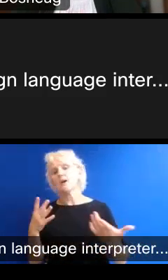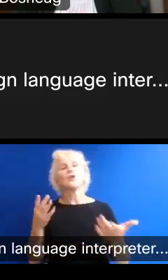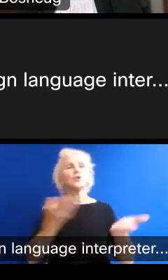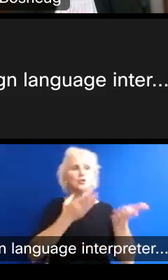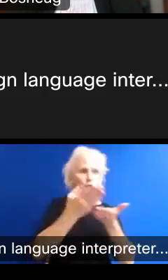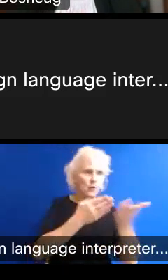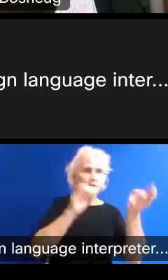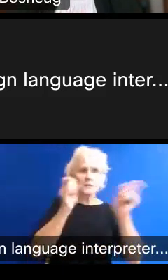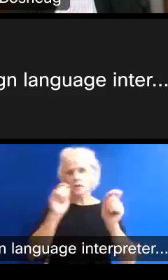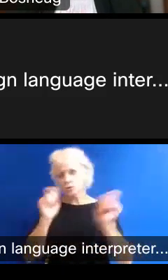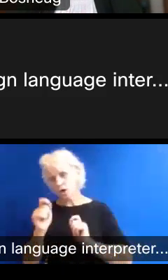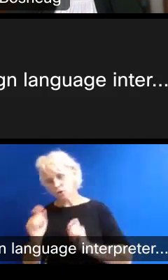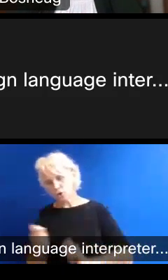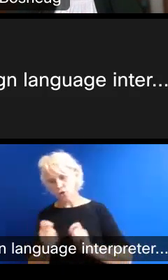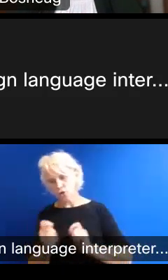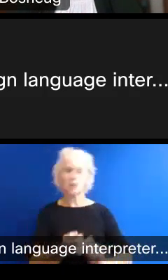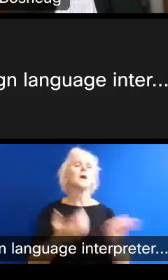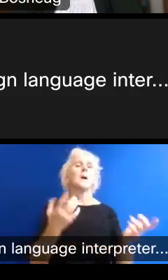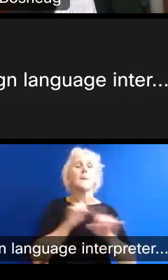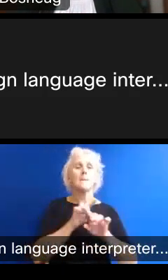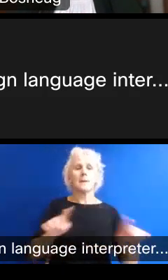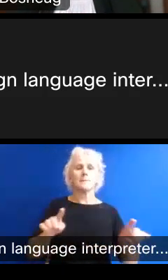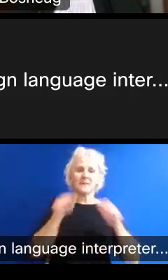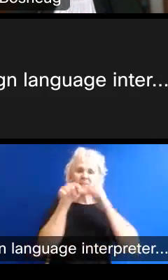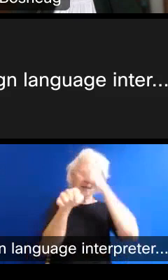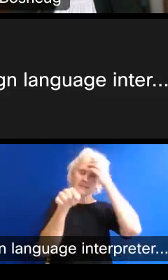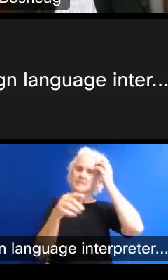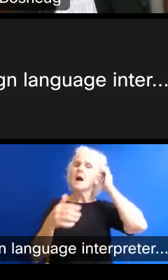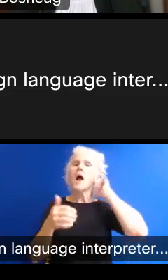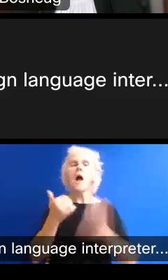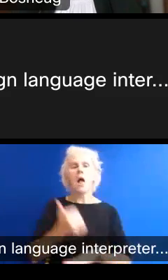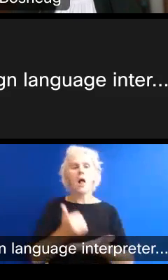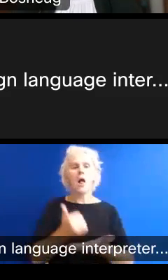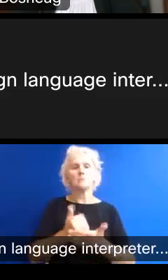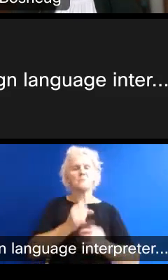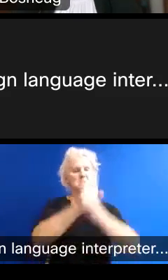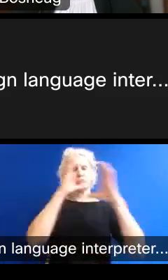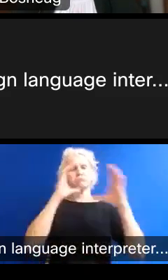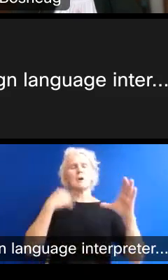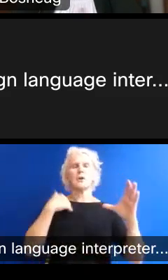these levels of need are helpful in describing what to look or listen for to know that a person